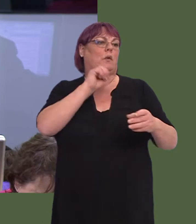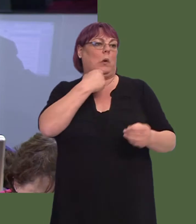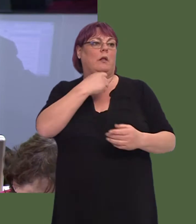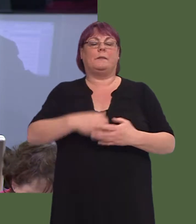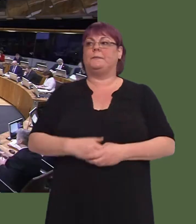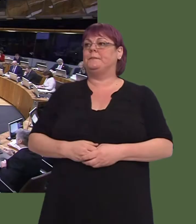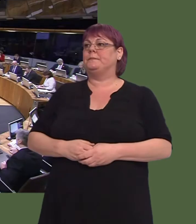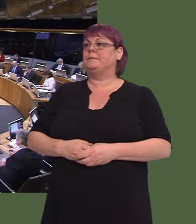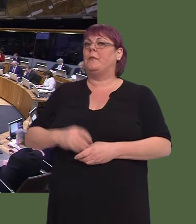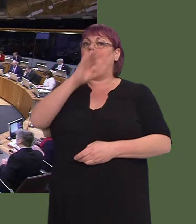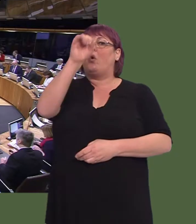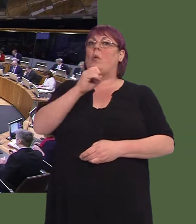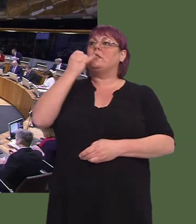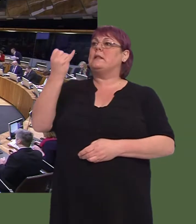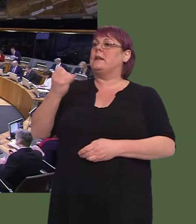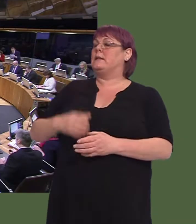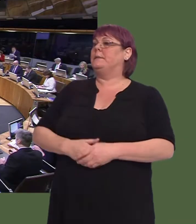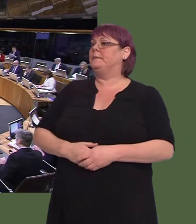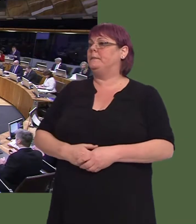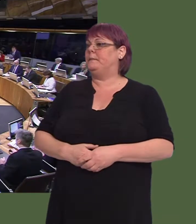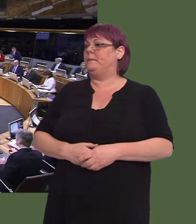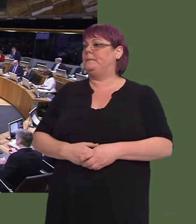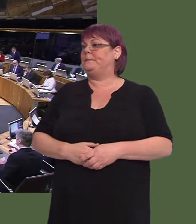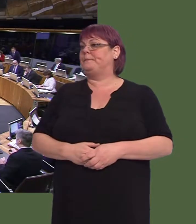Gareth Bennett AM: 6.